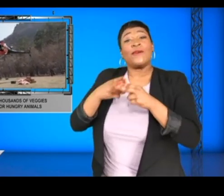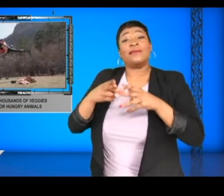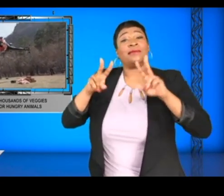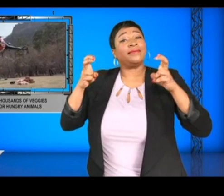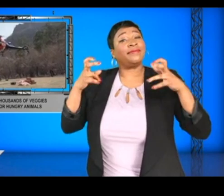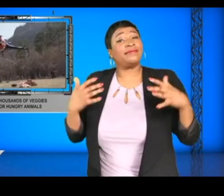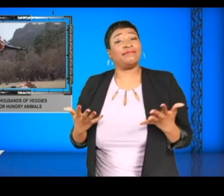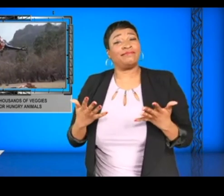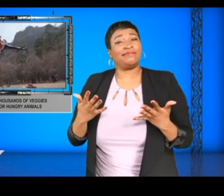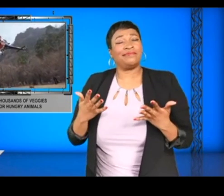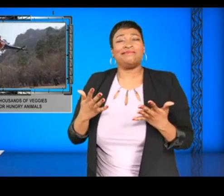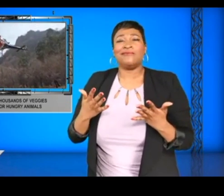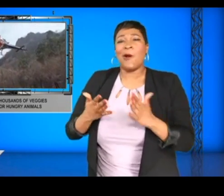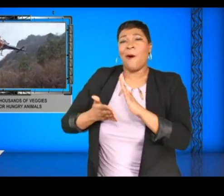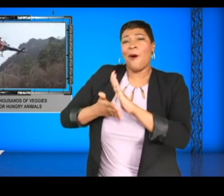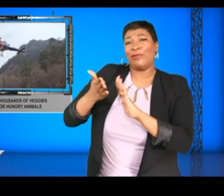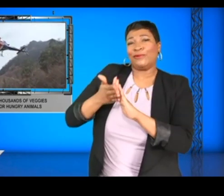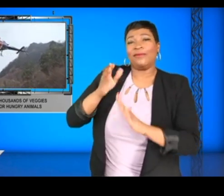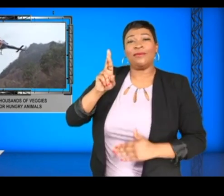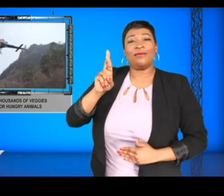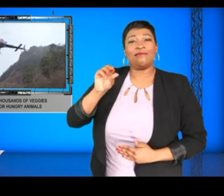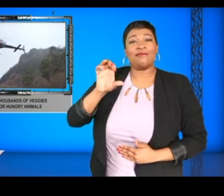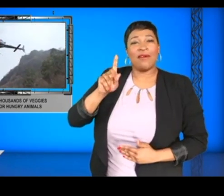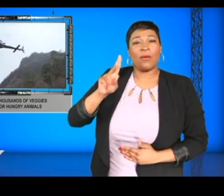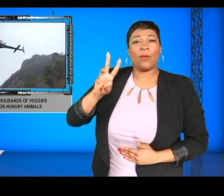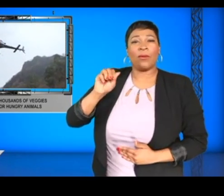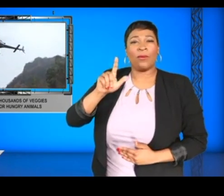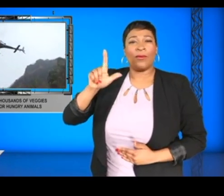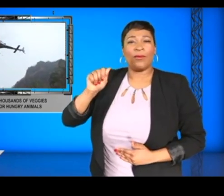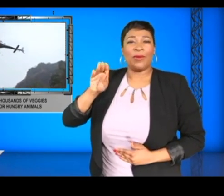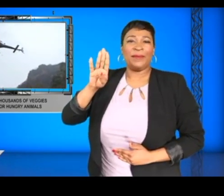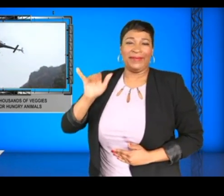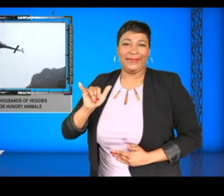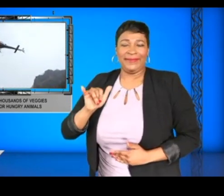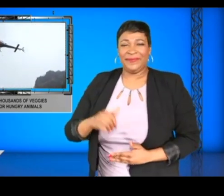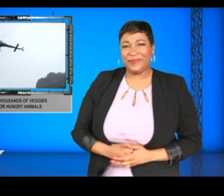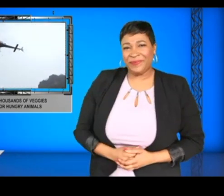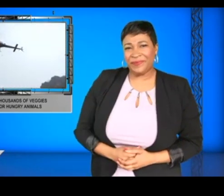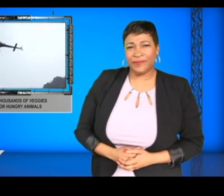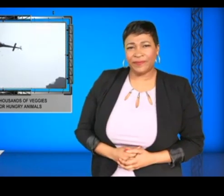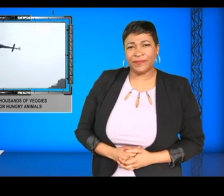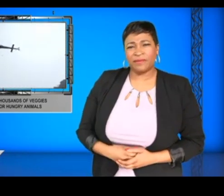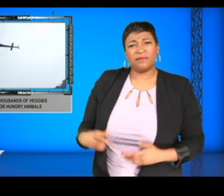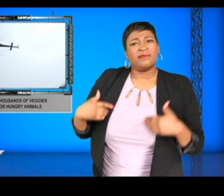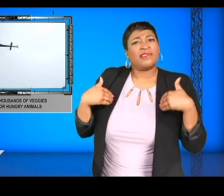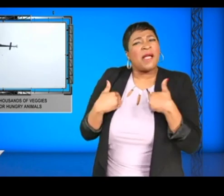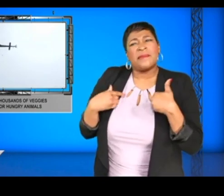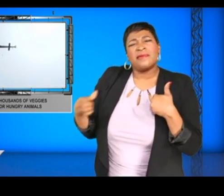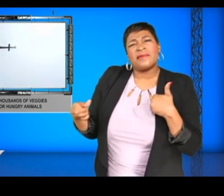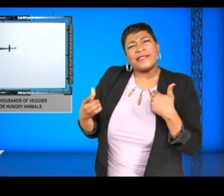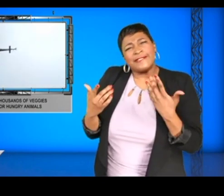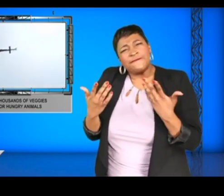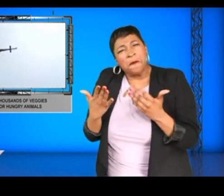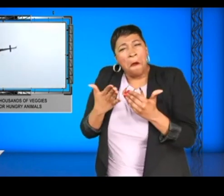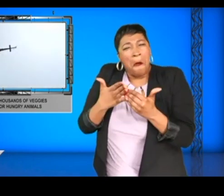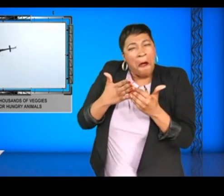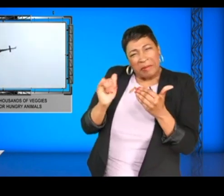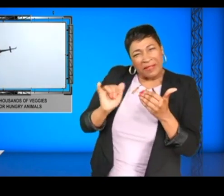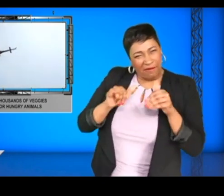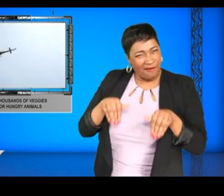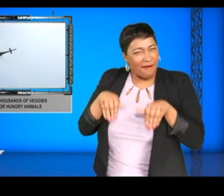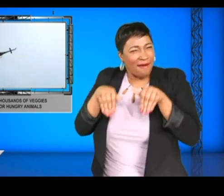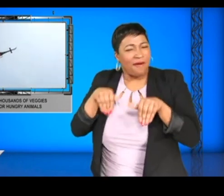The mission is called "Operation Rock Wallaby."